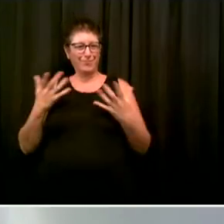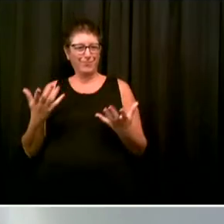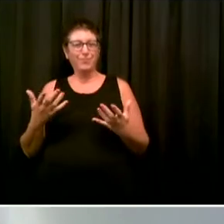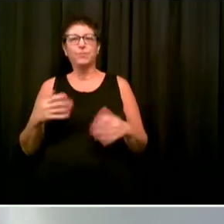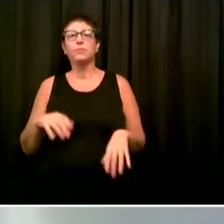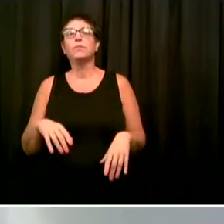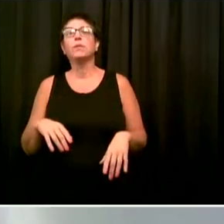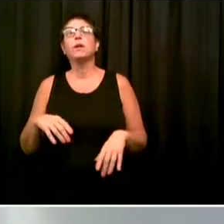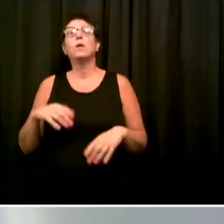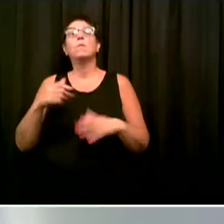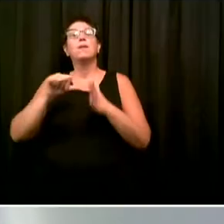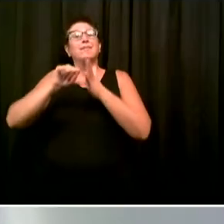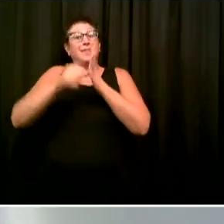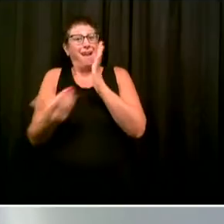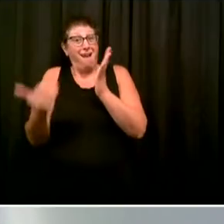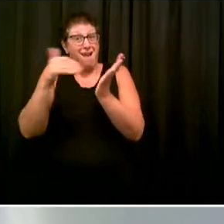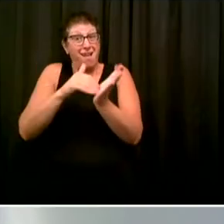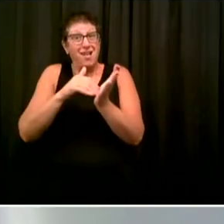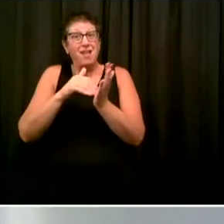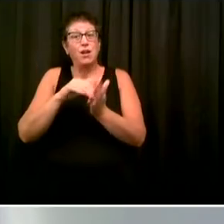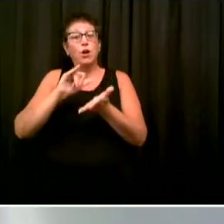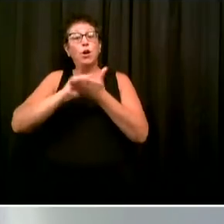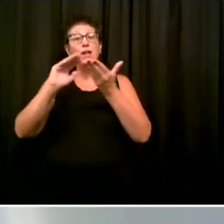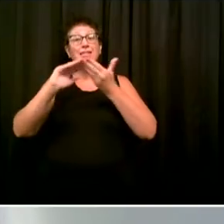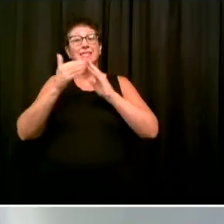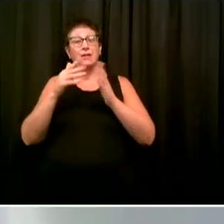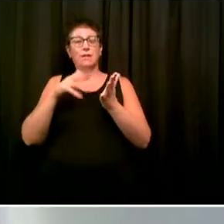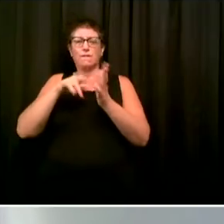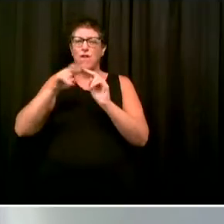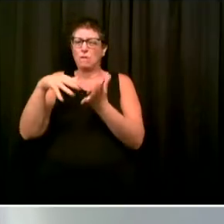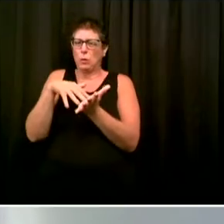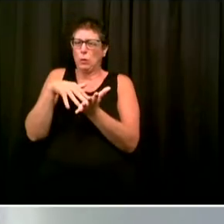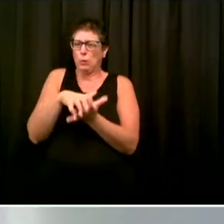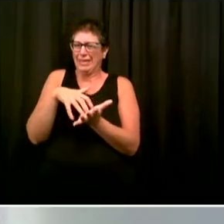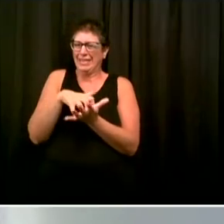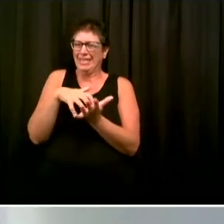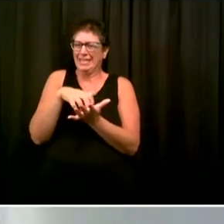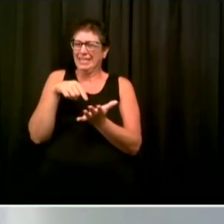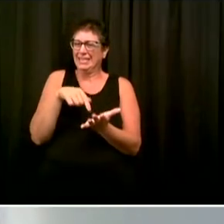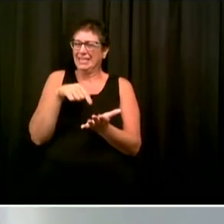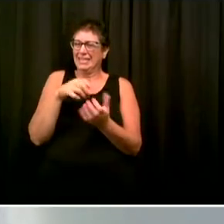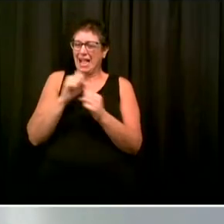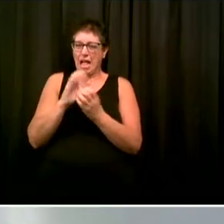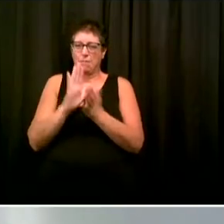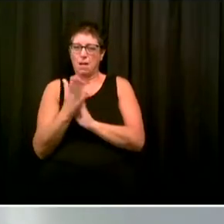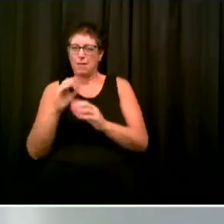PLACES. THAT IS REALLY THE CONCERN, THIS IS A HIGH RISK ACTIVITY. THE SECOND IS THE VULNERABILITYF NEYORK CITY.